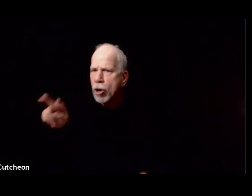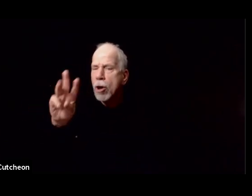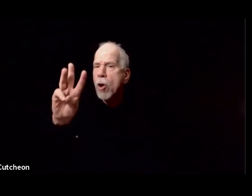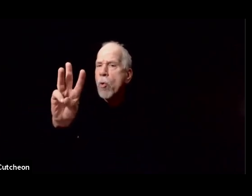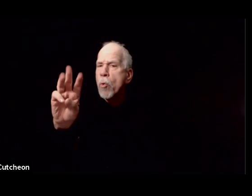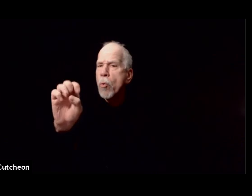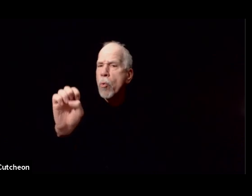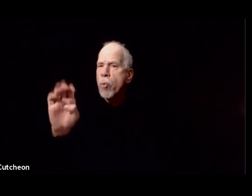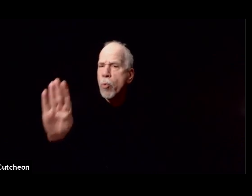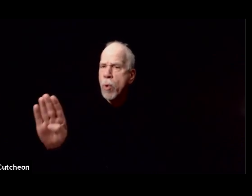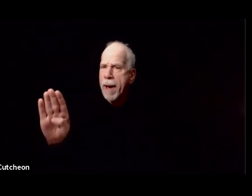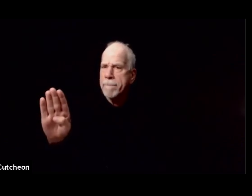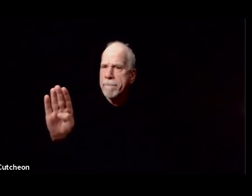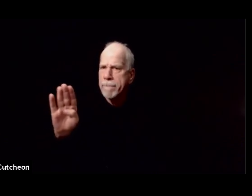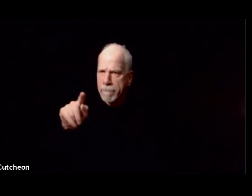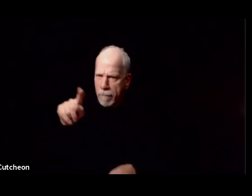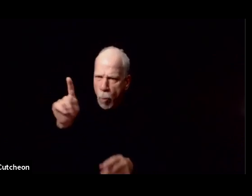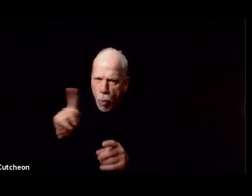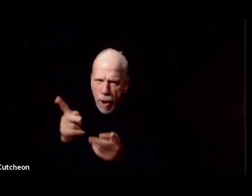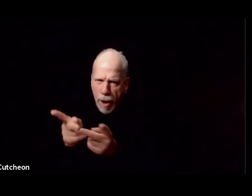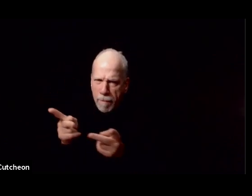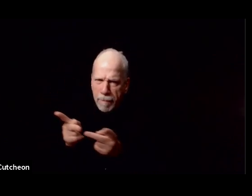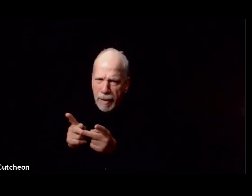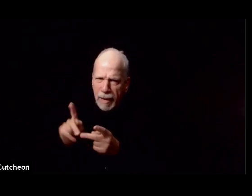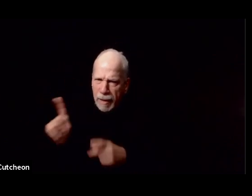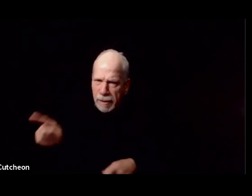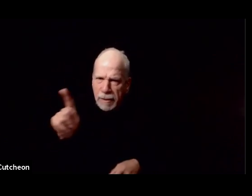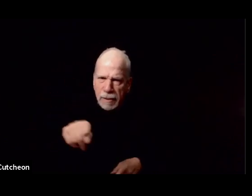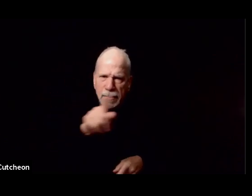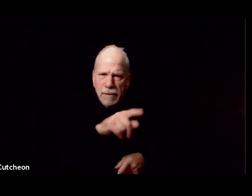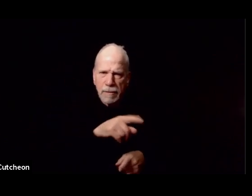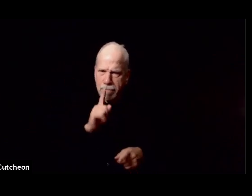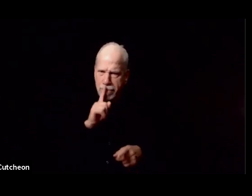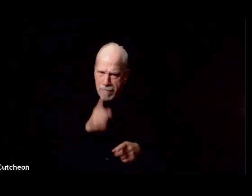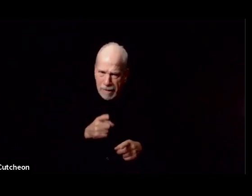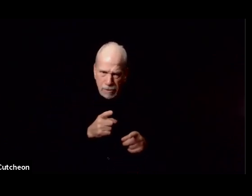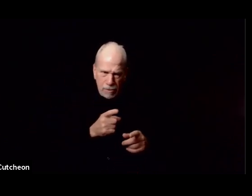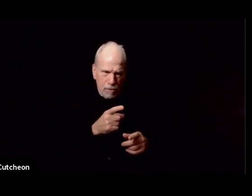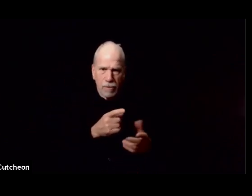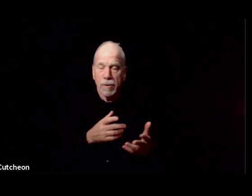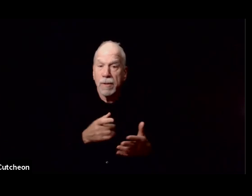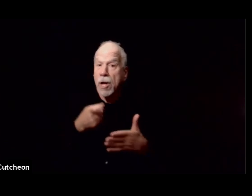intention of making sure that cost is not a barrier to getting these tests that are